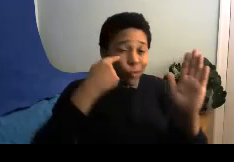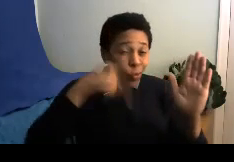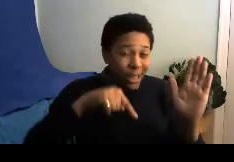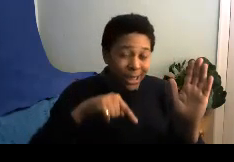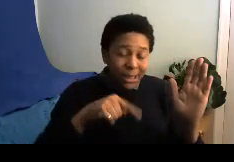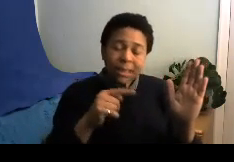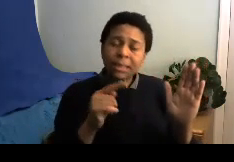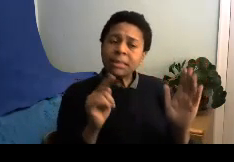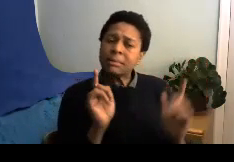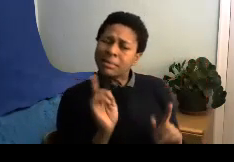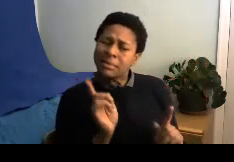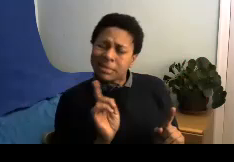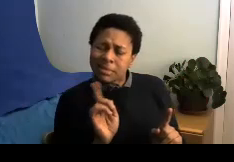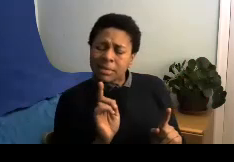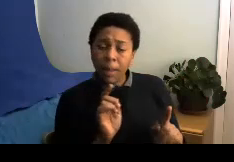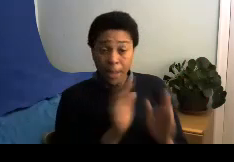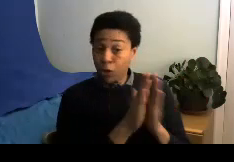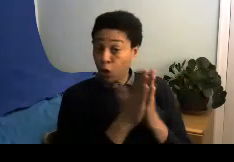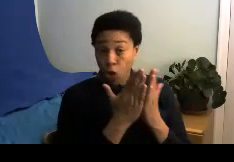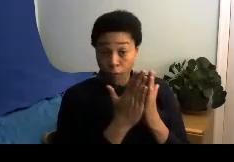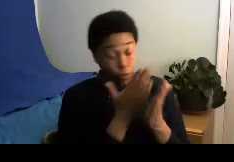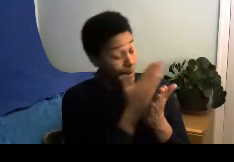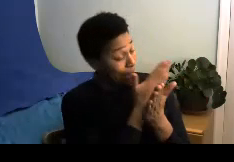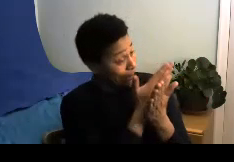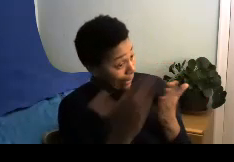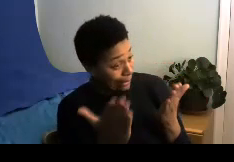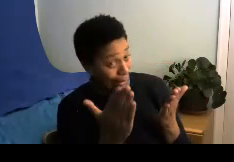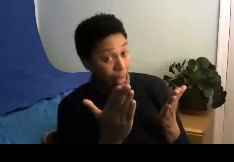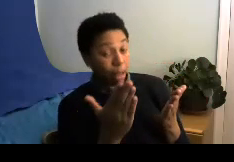novel is really clear about the damage that organised religion